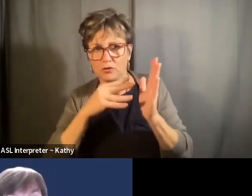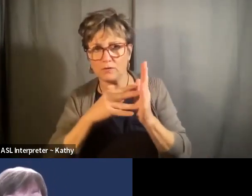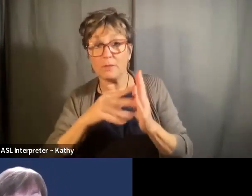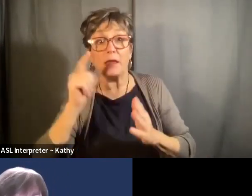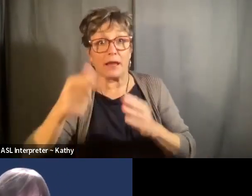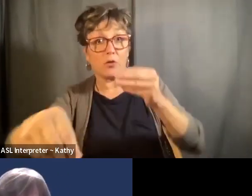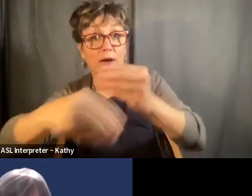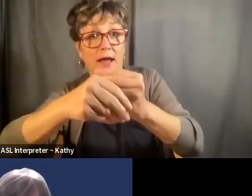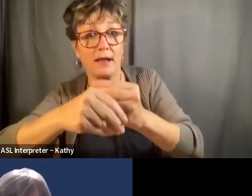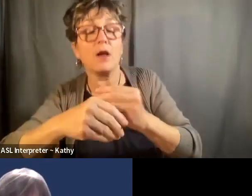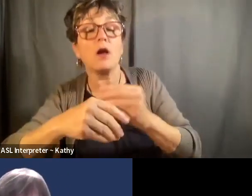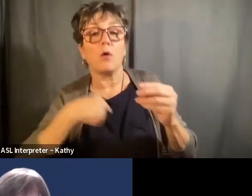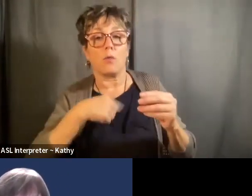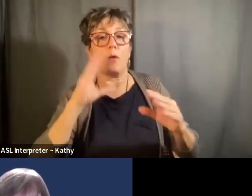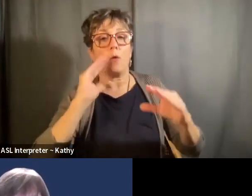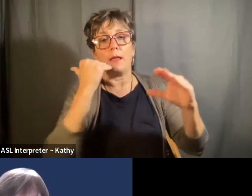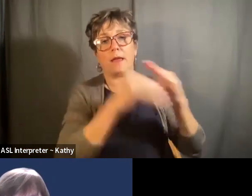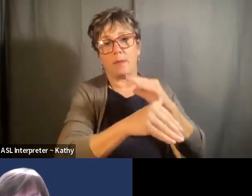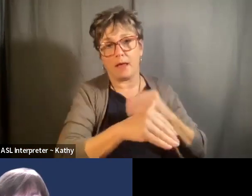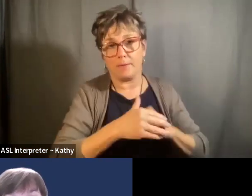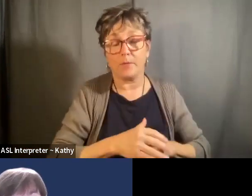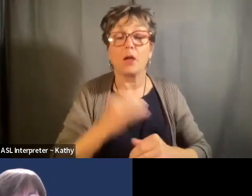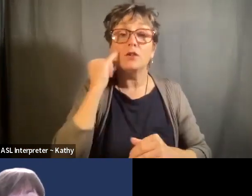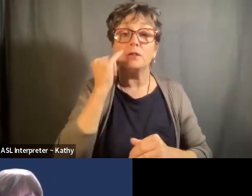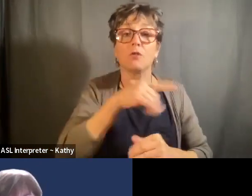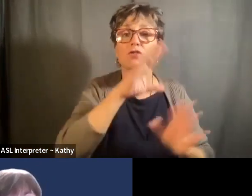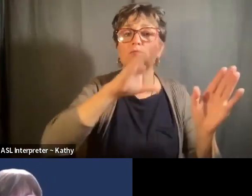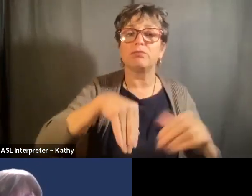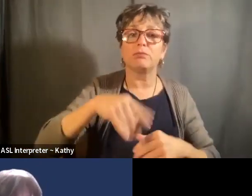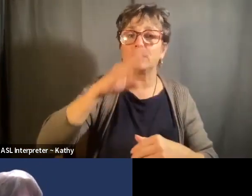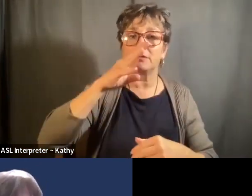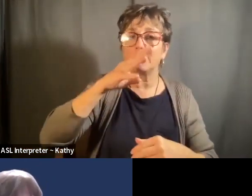If you ignore our email and you log in when we remind you to come back every year